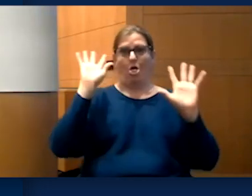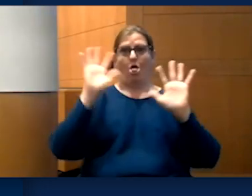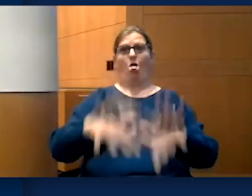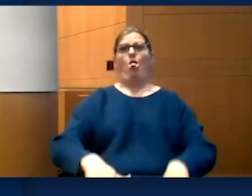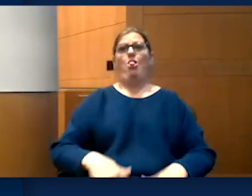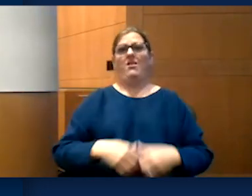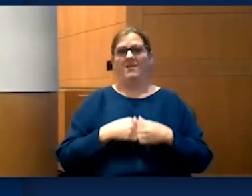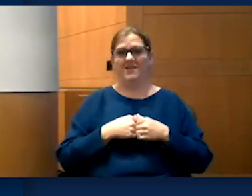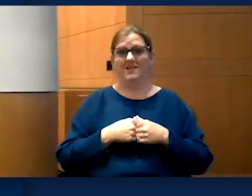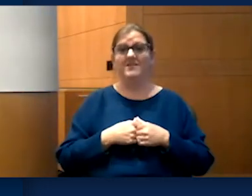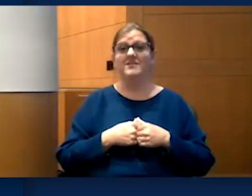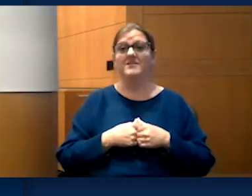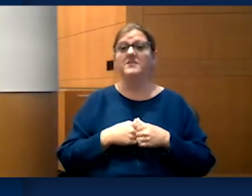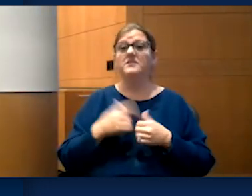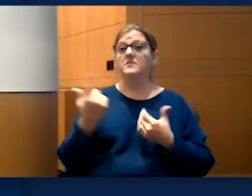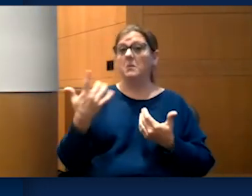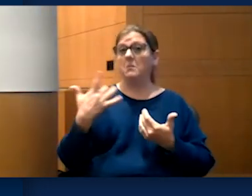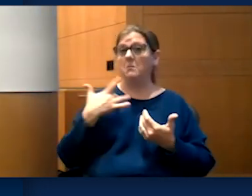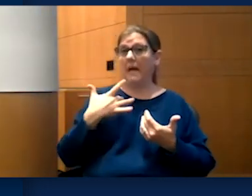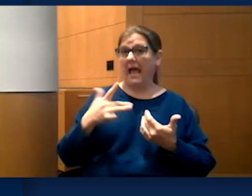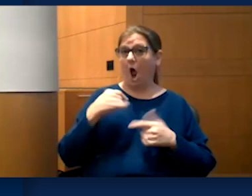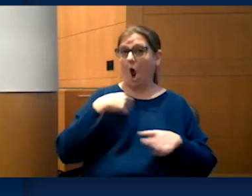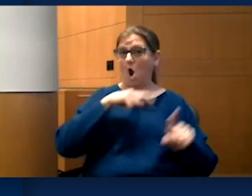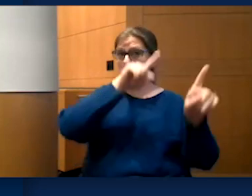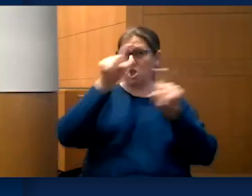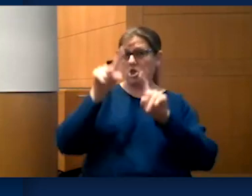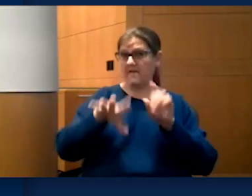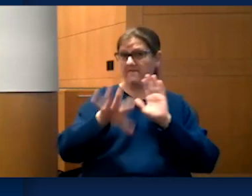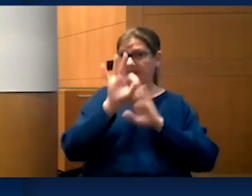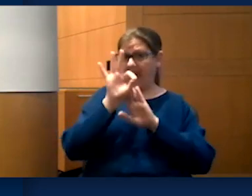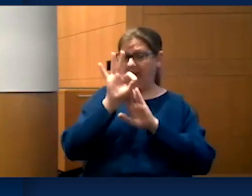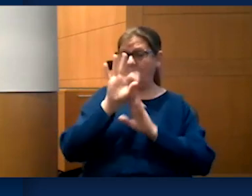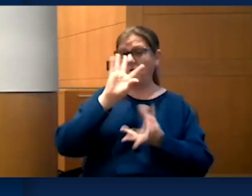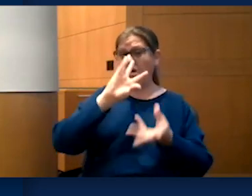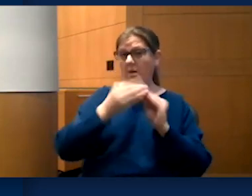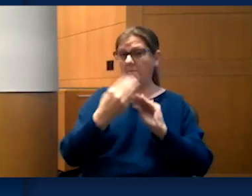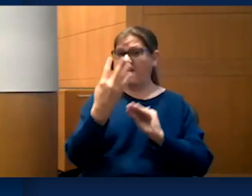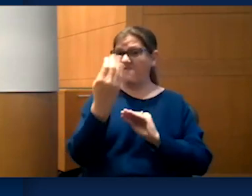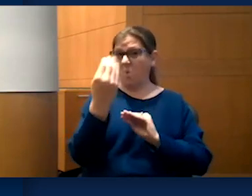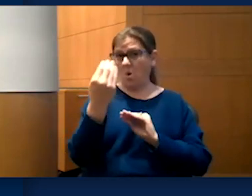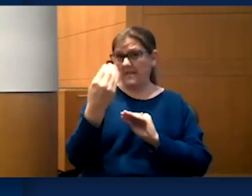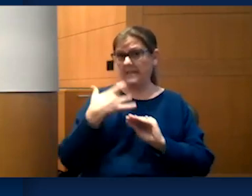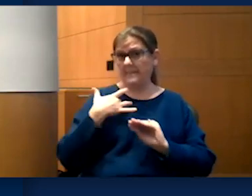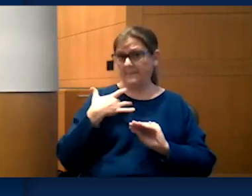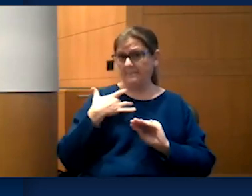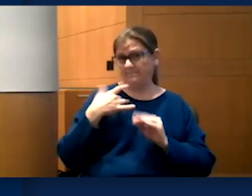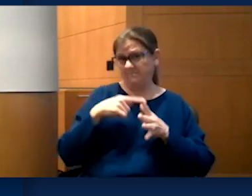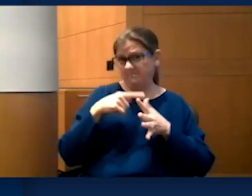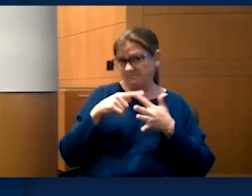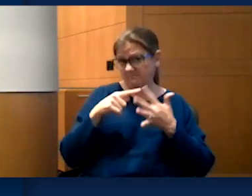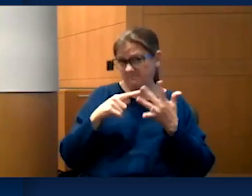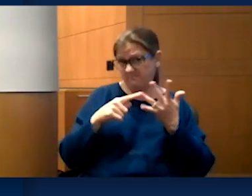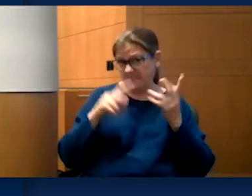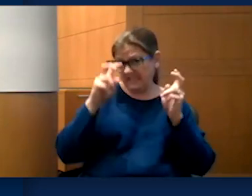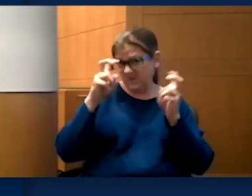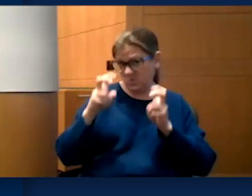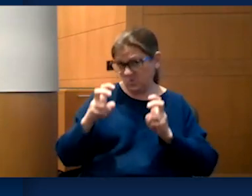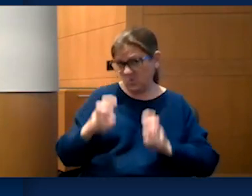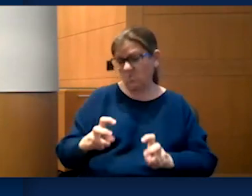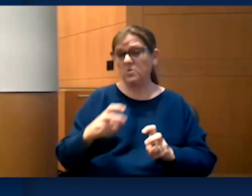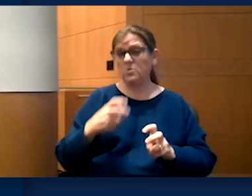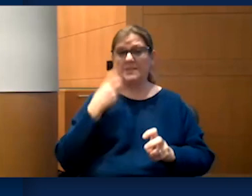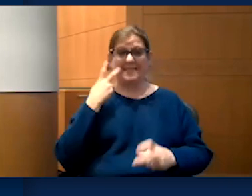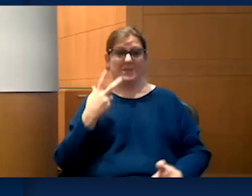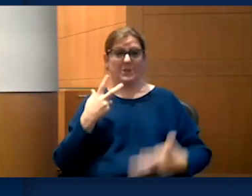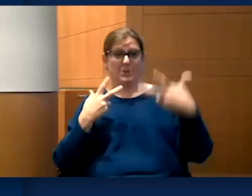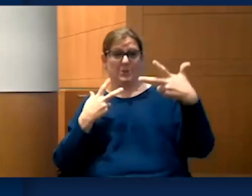But what it shows is, all 14 of those attributes, what you see right now are three attributes on the far right-hand side of the screen, those that are in blue are pelvic exam rankings and those in yellow are vaginal exam rankings.